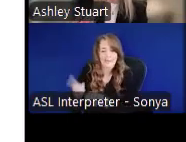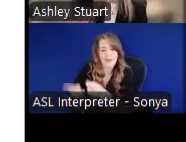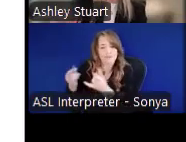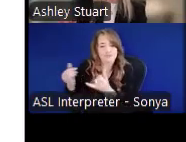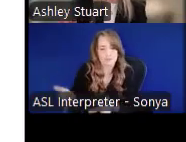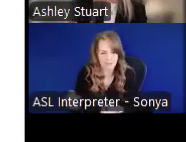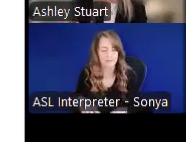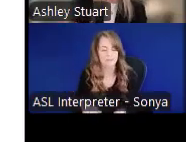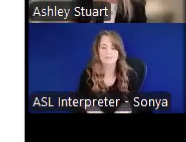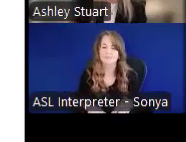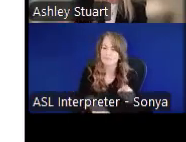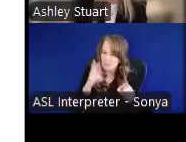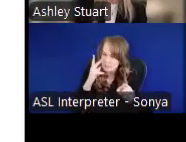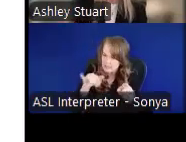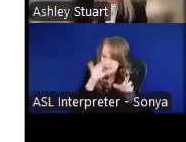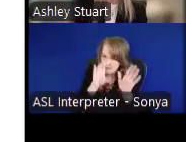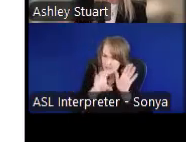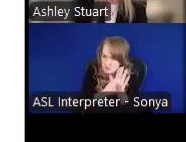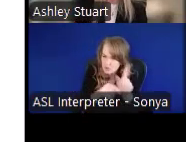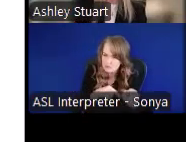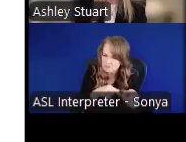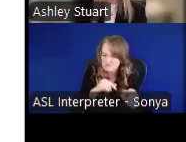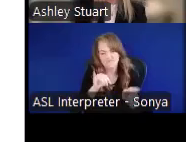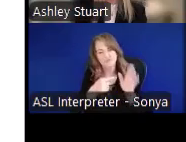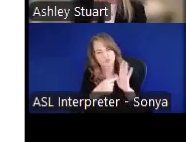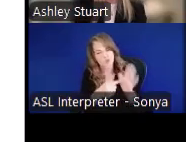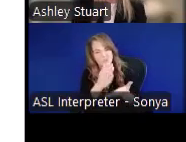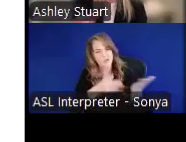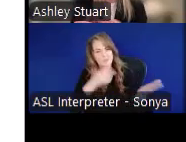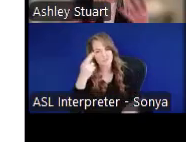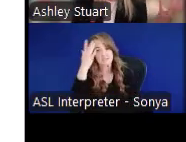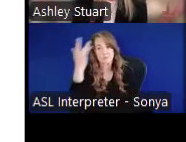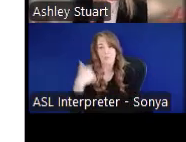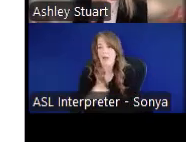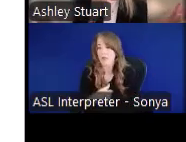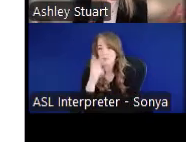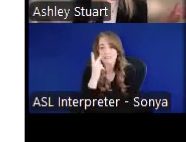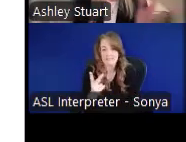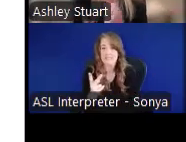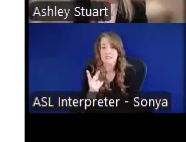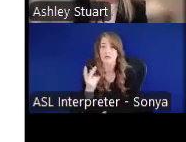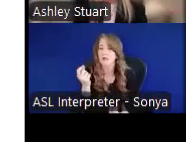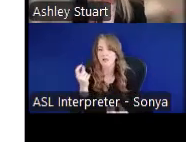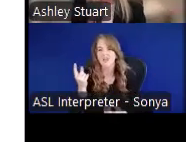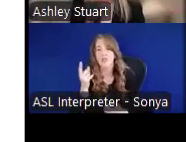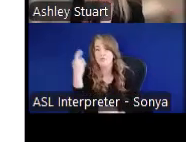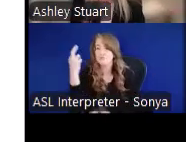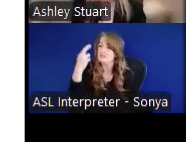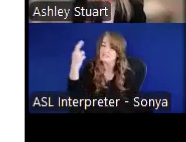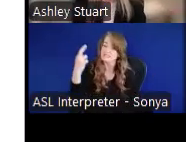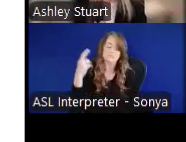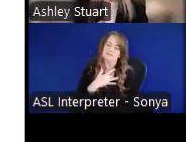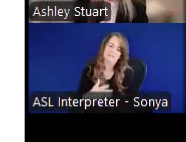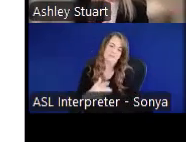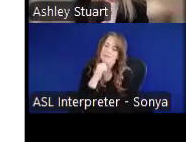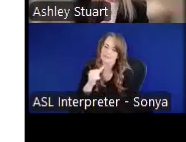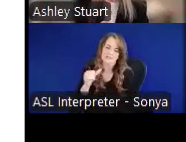some of the reasons that we see temper tantrums, which are really for fairly irrational reasons in our adult brain. This